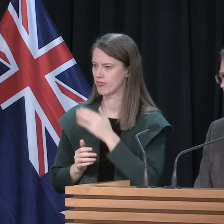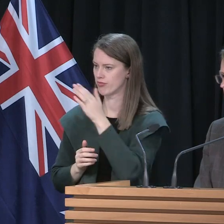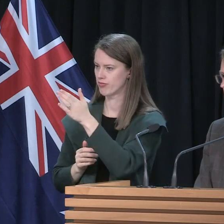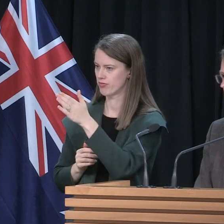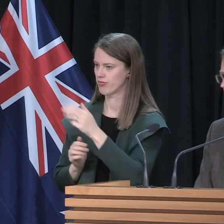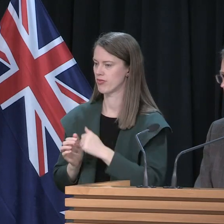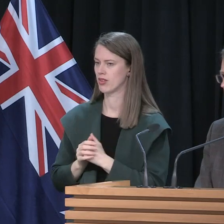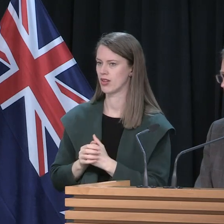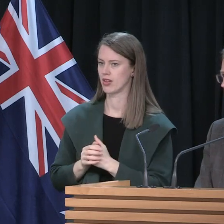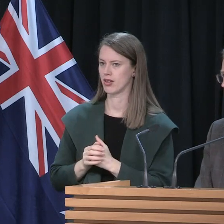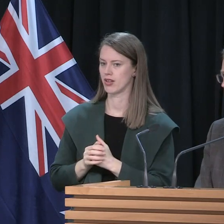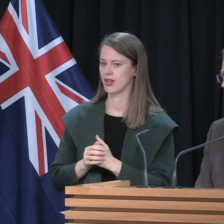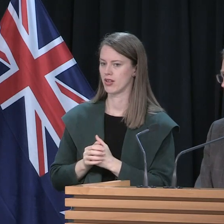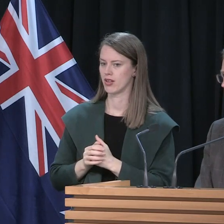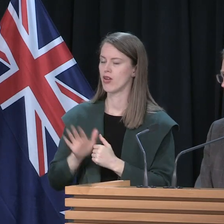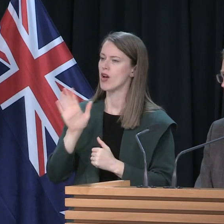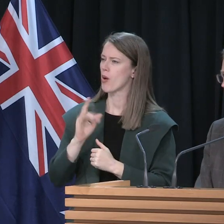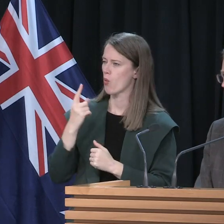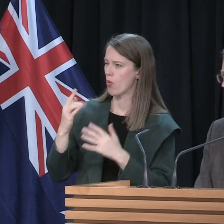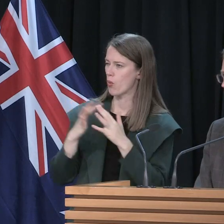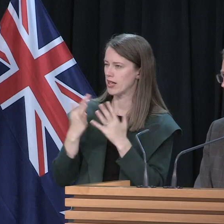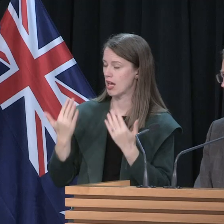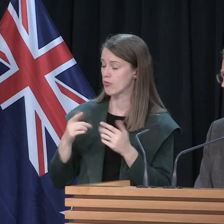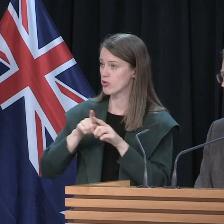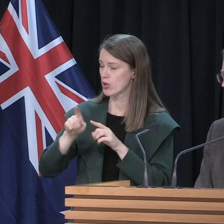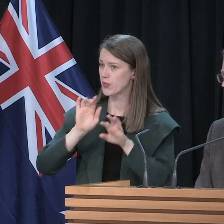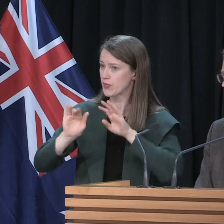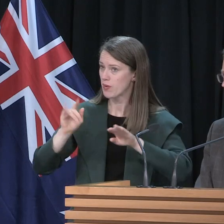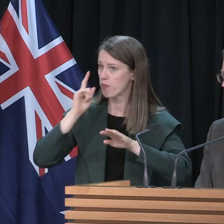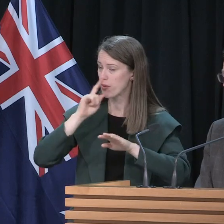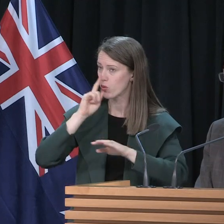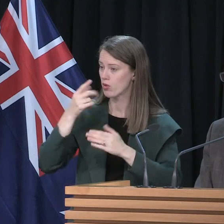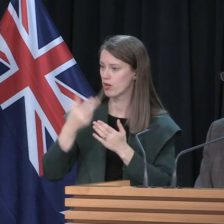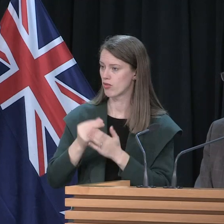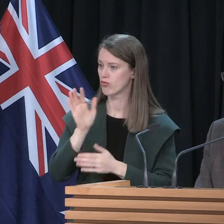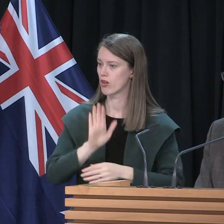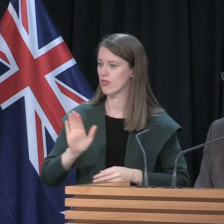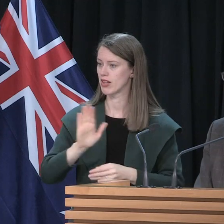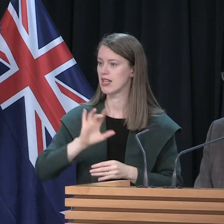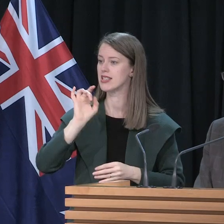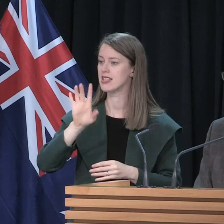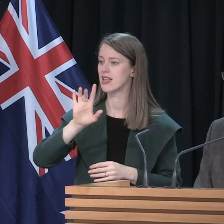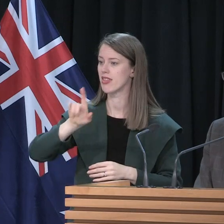better by the week as new updates are added to it. >> Do you think - you have been trying to drive home this